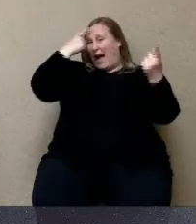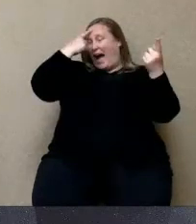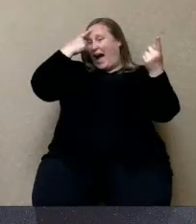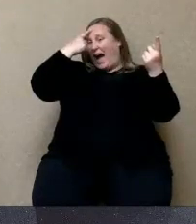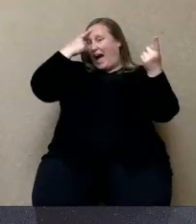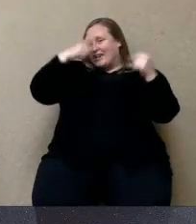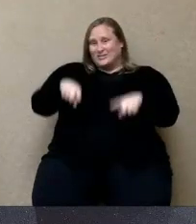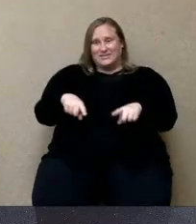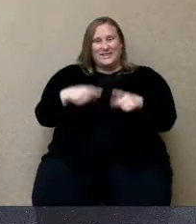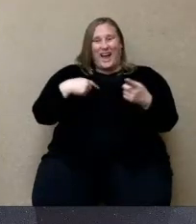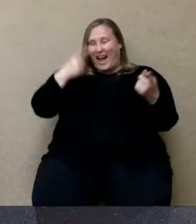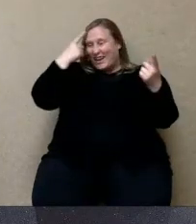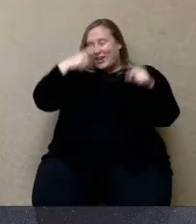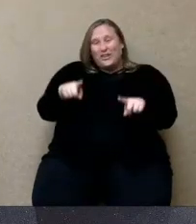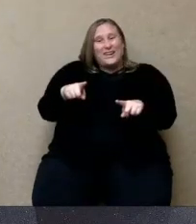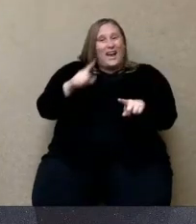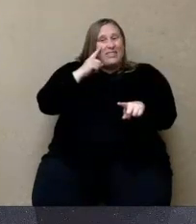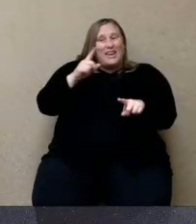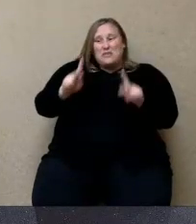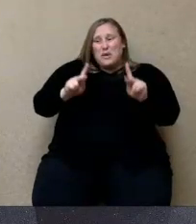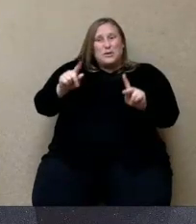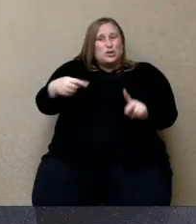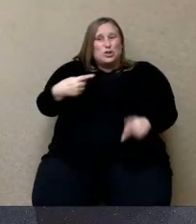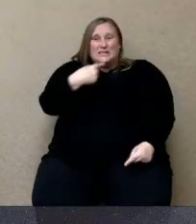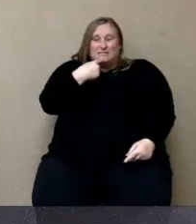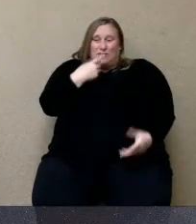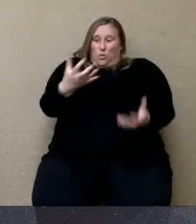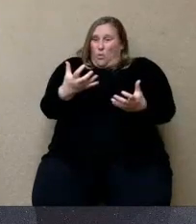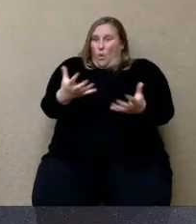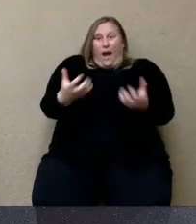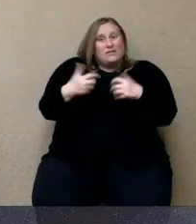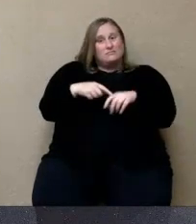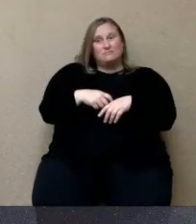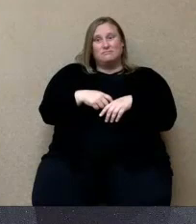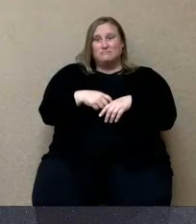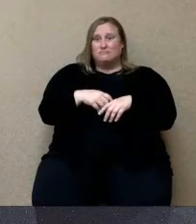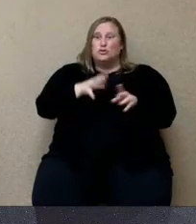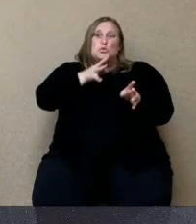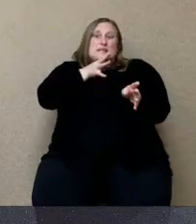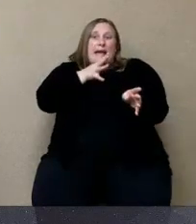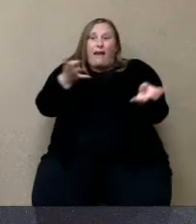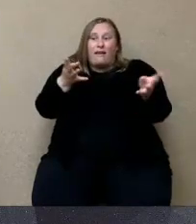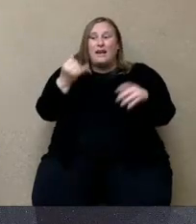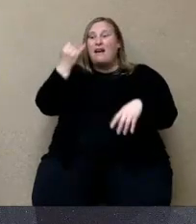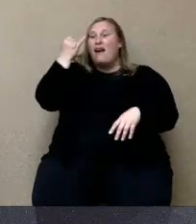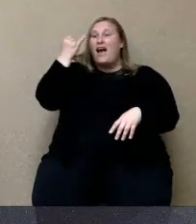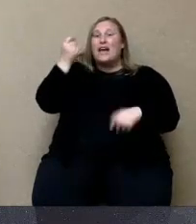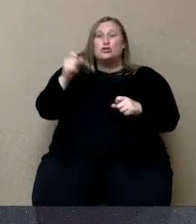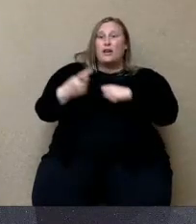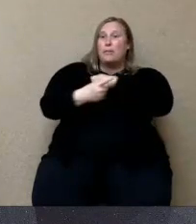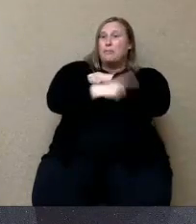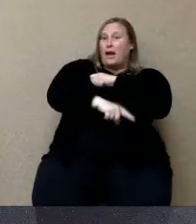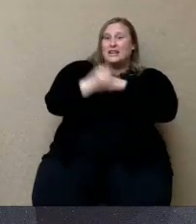I think that people should have the ability to say what they want to say and they should also have the repercussions that anybody else would have.